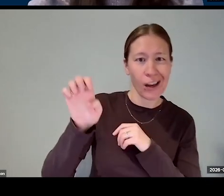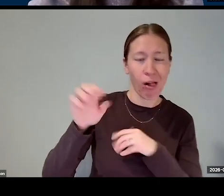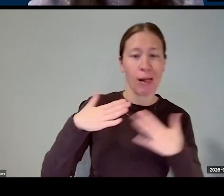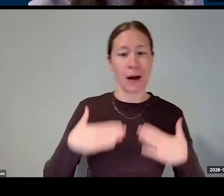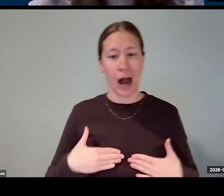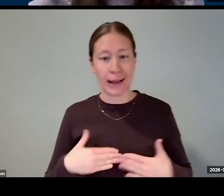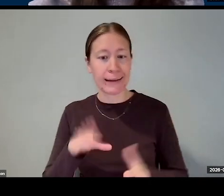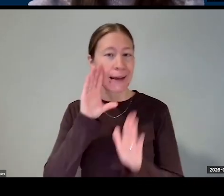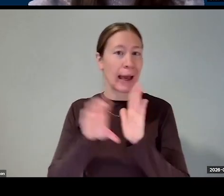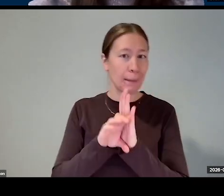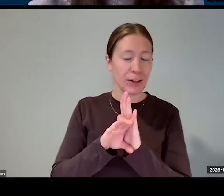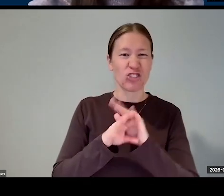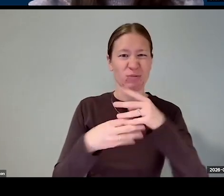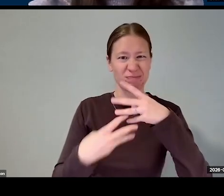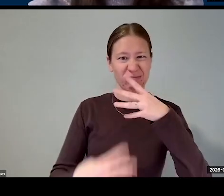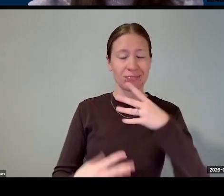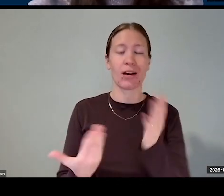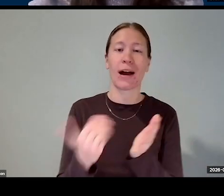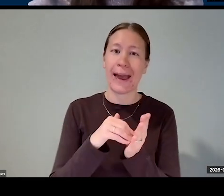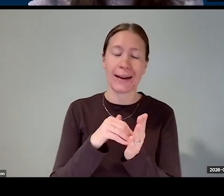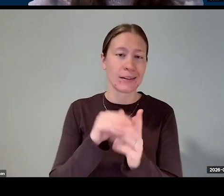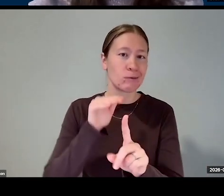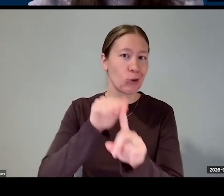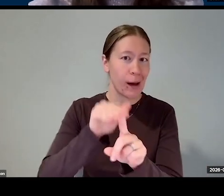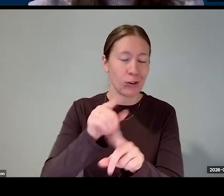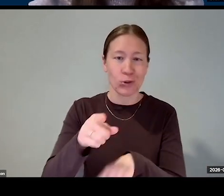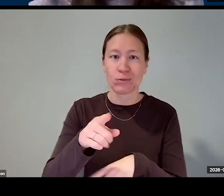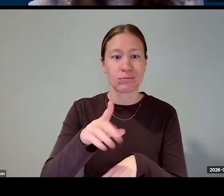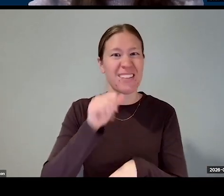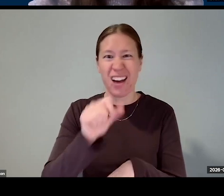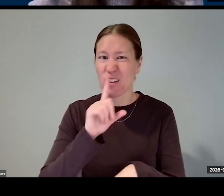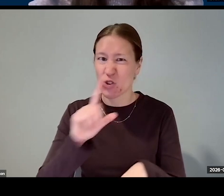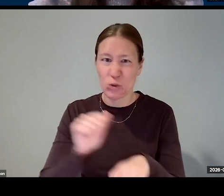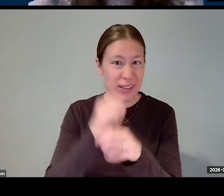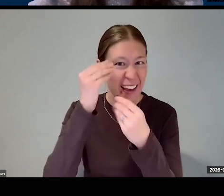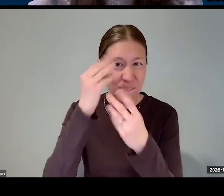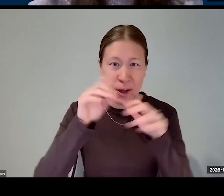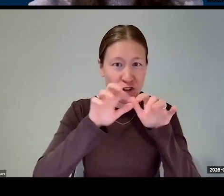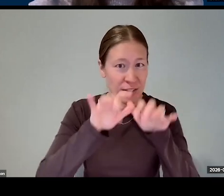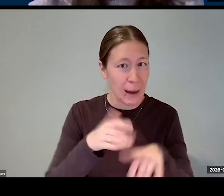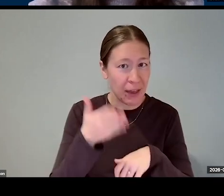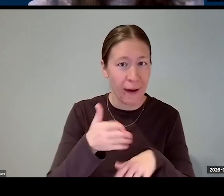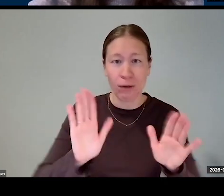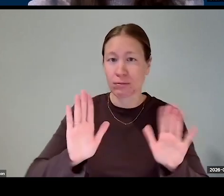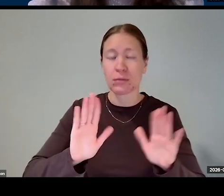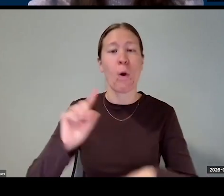Again, just as a reminder, this is not for adding actual content just for customizing the design layout.